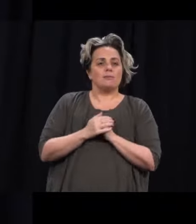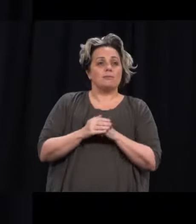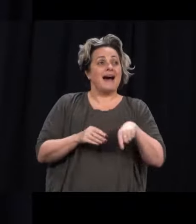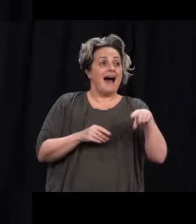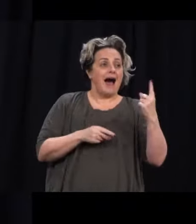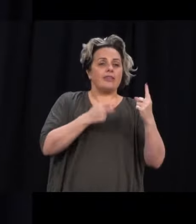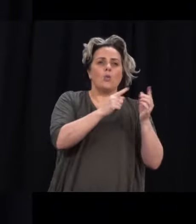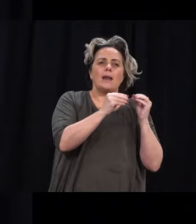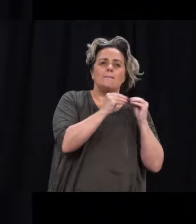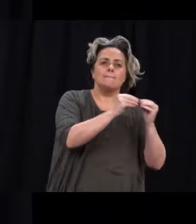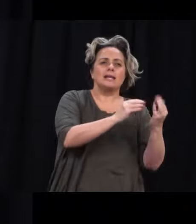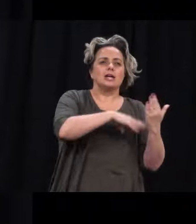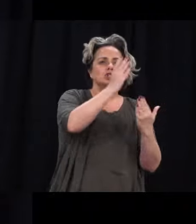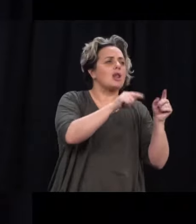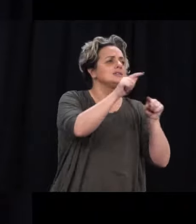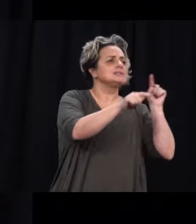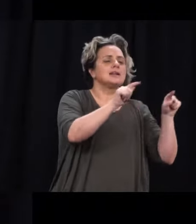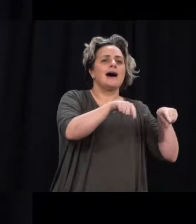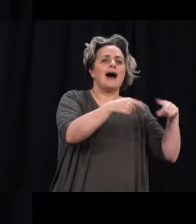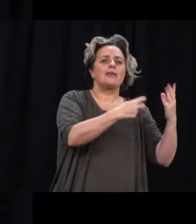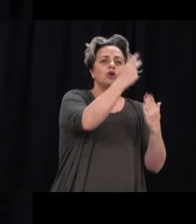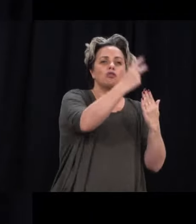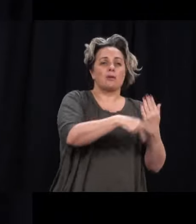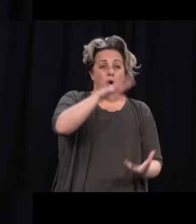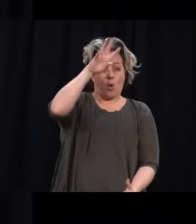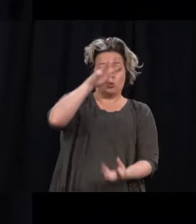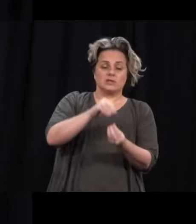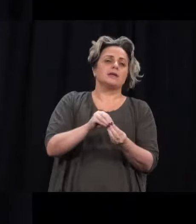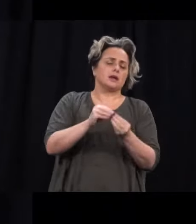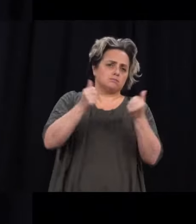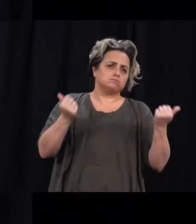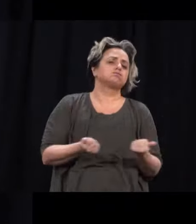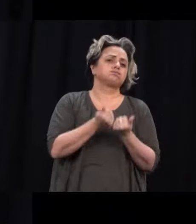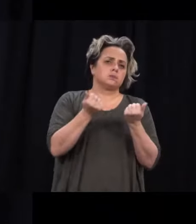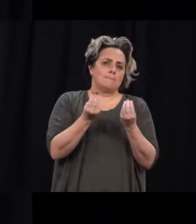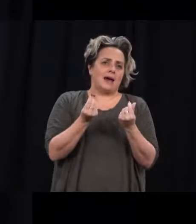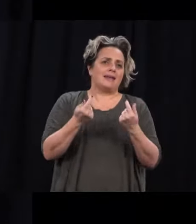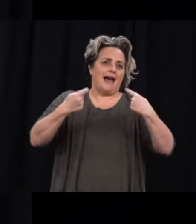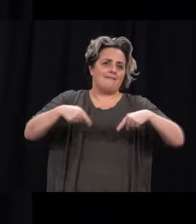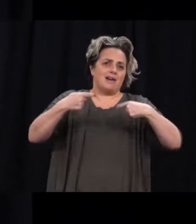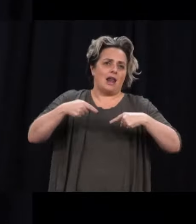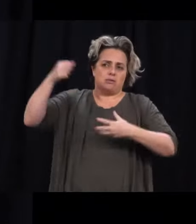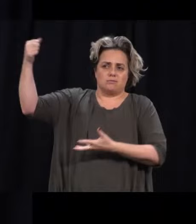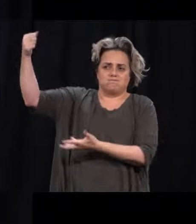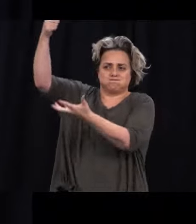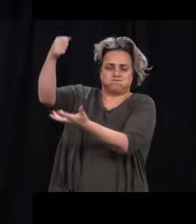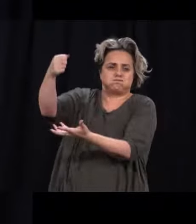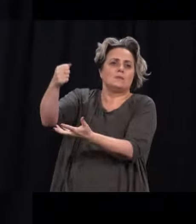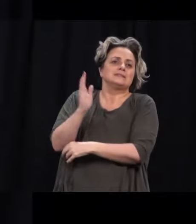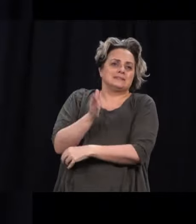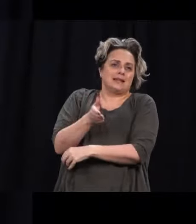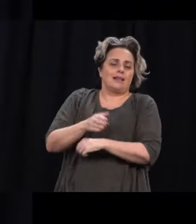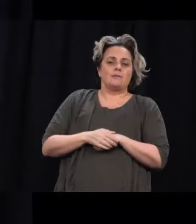wasn't used or hasn't been used in the small business cashflow scheme. Around about another $1 billion in other support